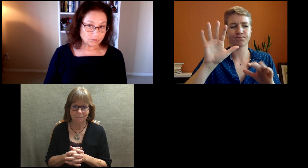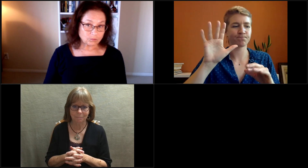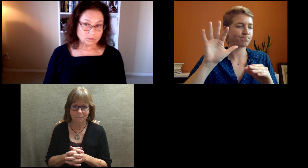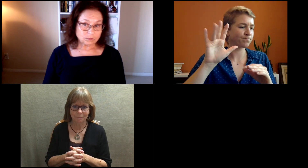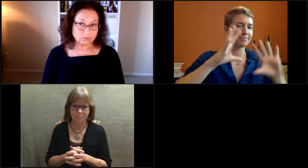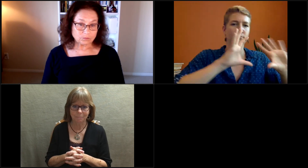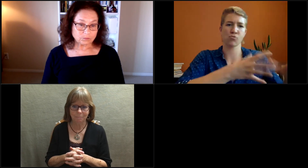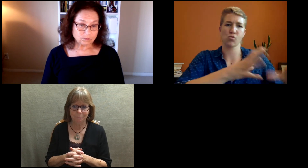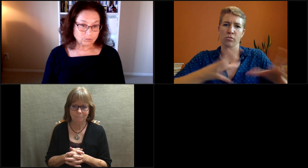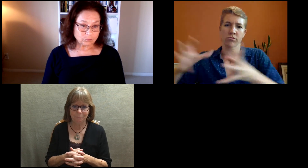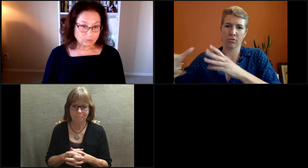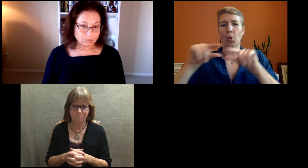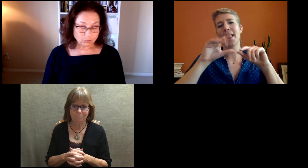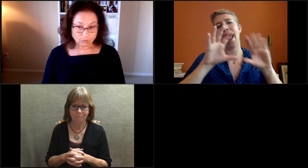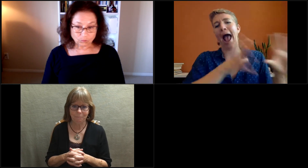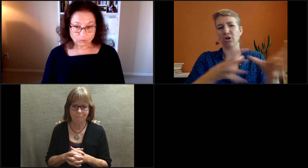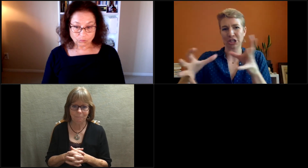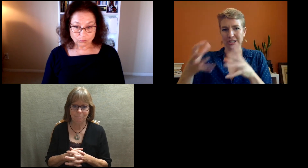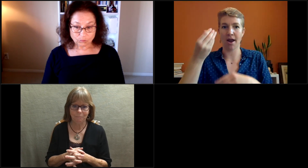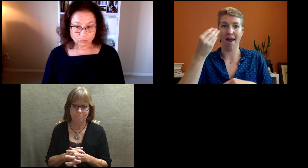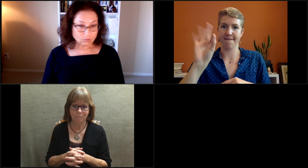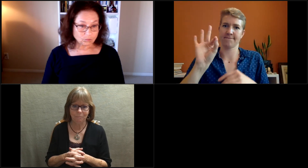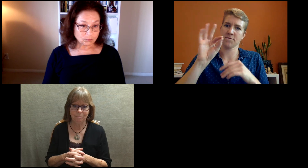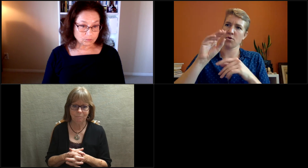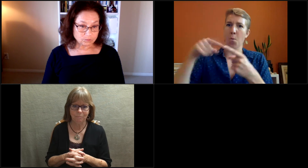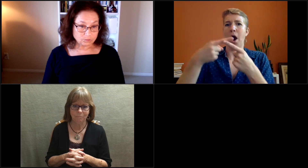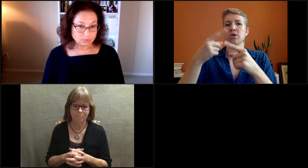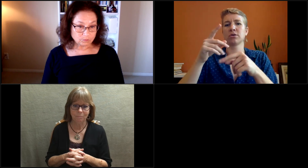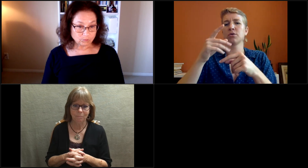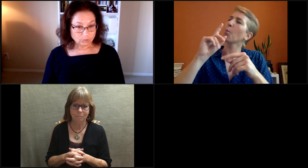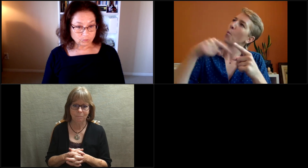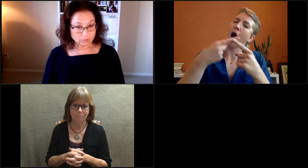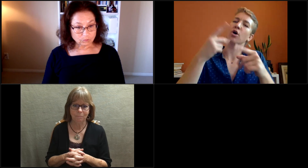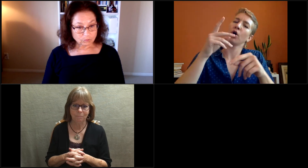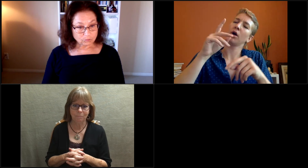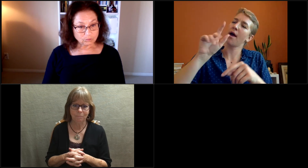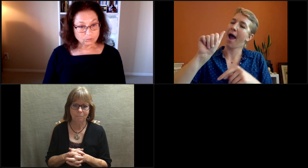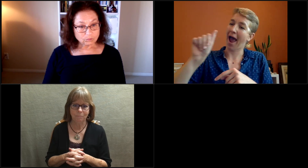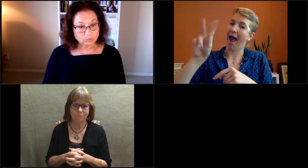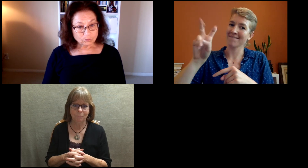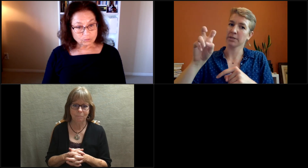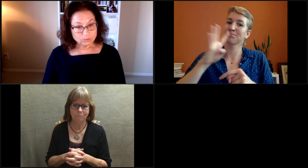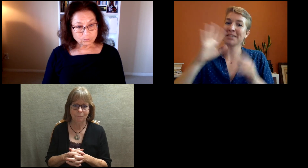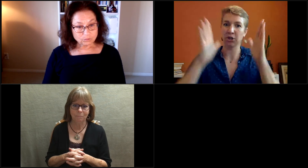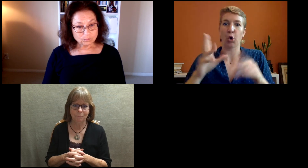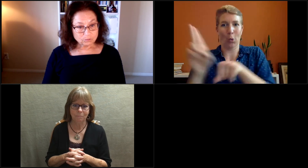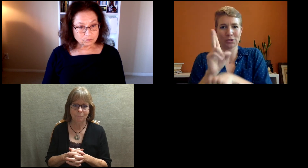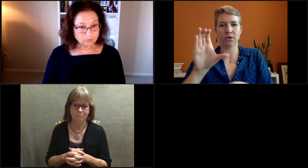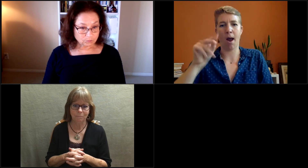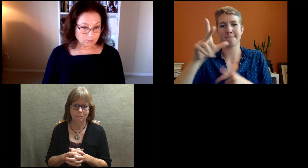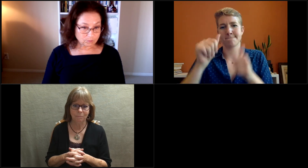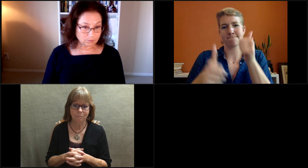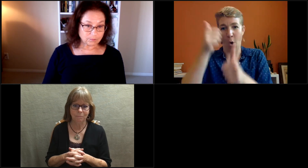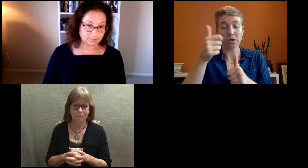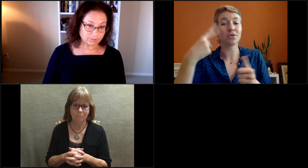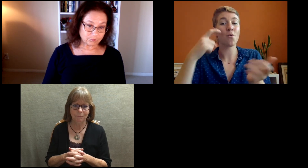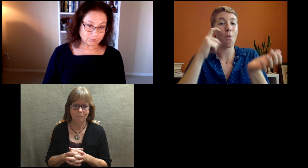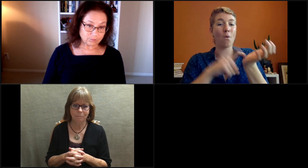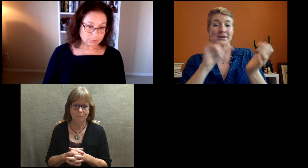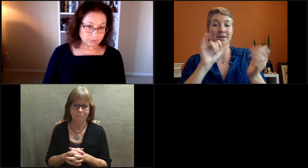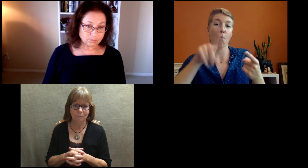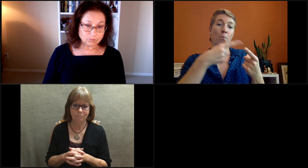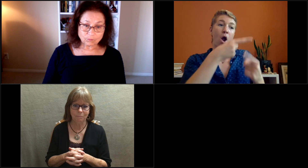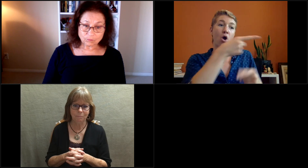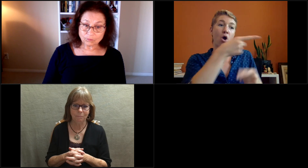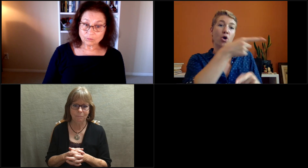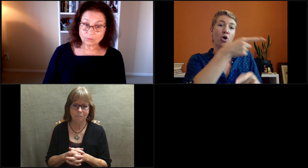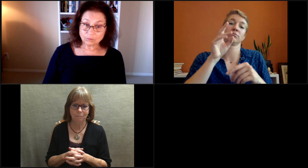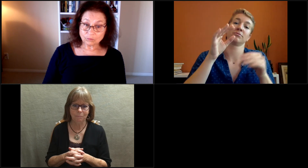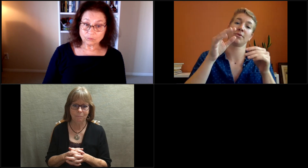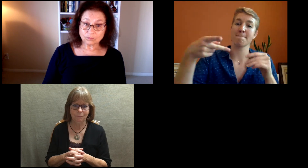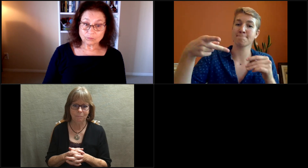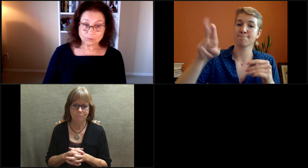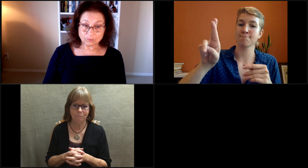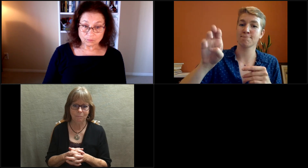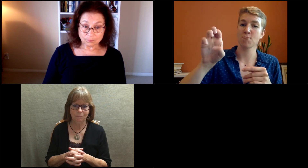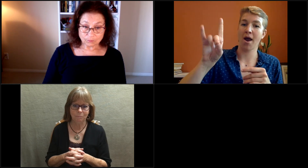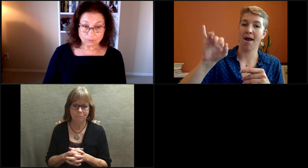That looked at categories of when African American English speakers use copular statements the most.